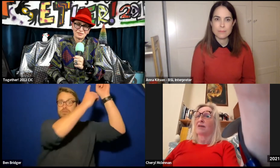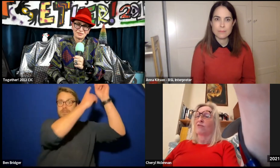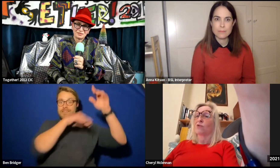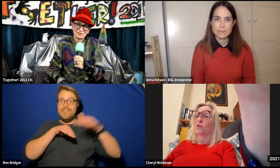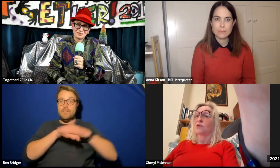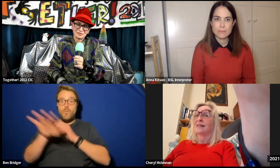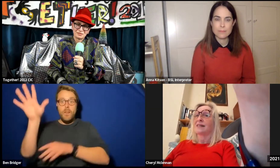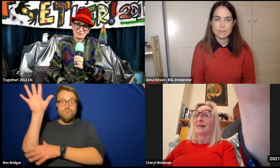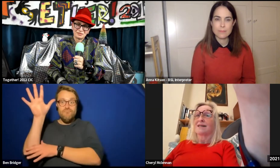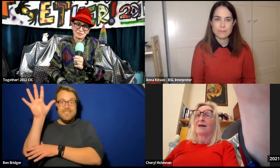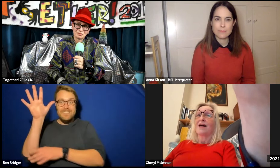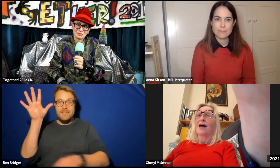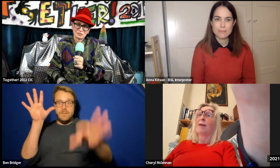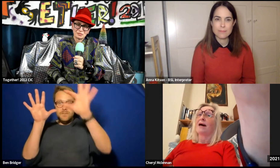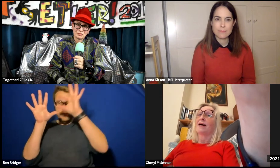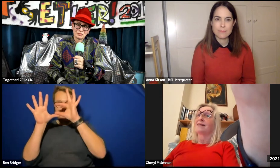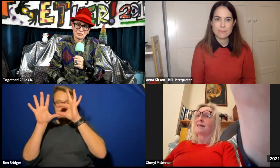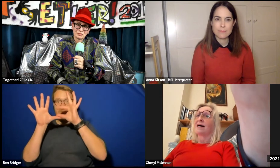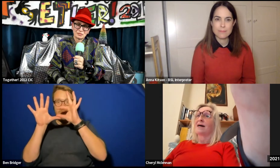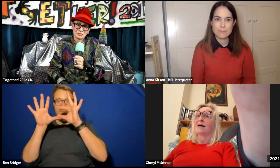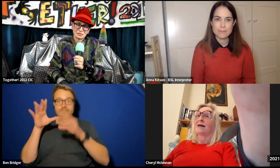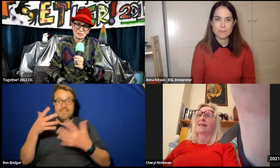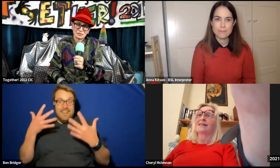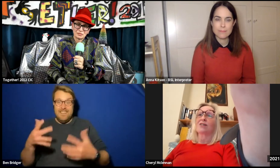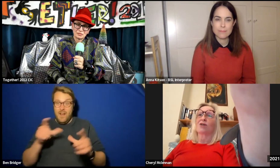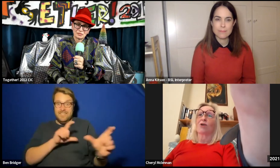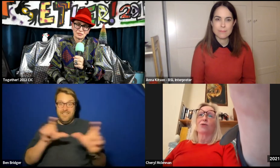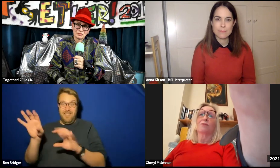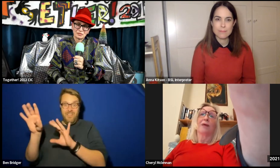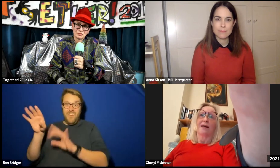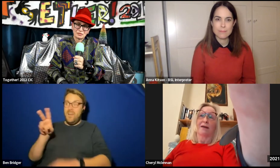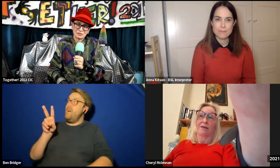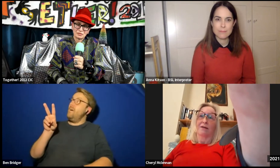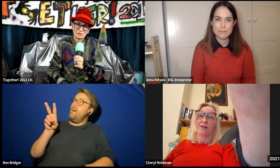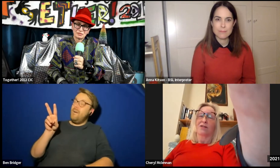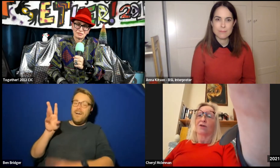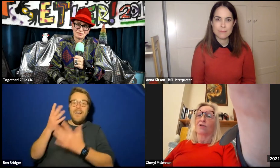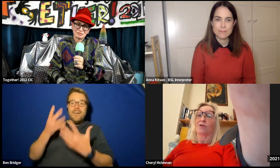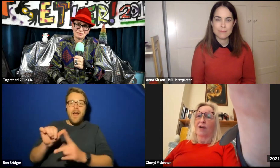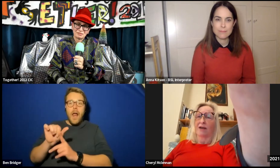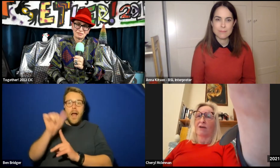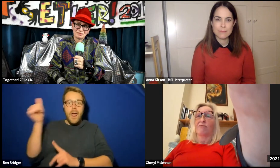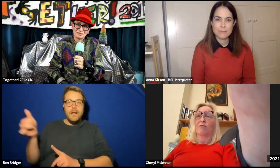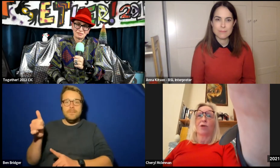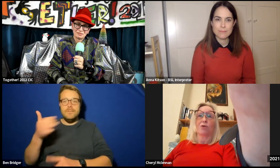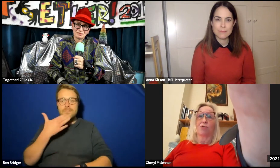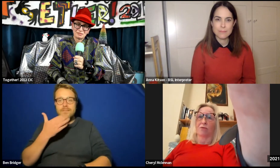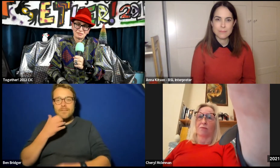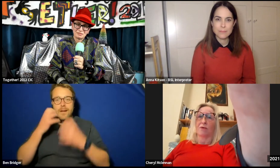Patiently for all to see And by its side a Santa Claus beard Turned grey from pollution